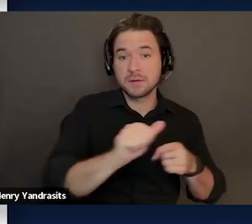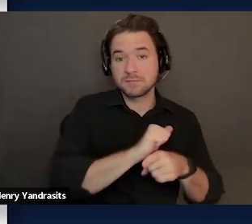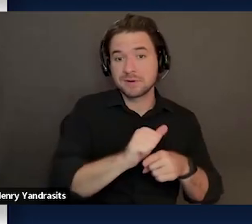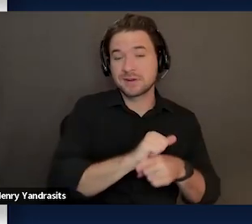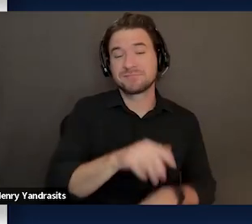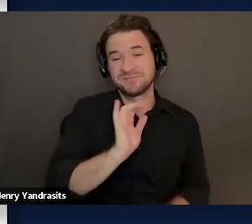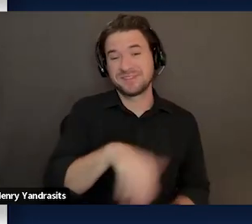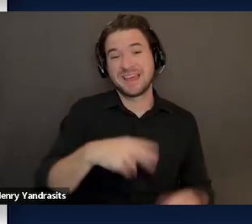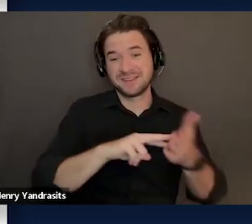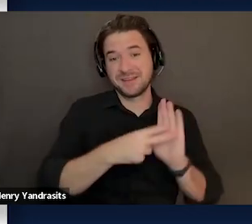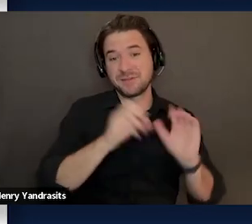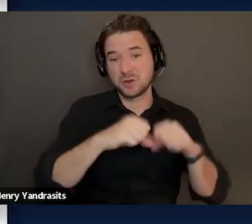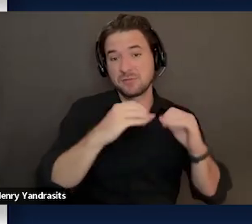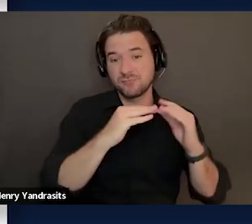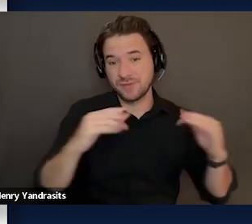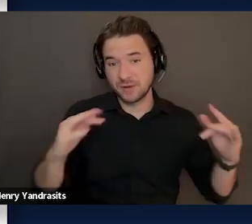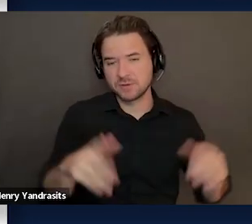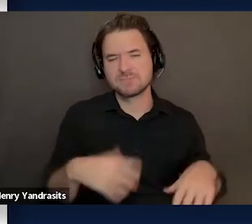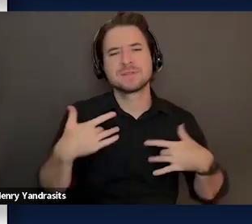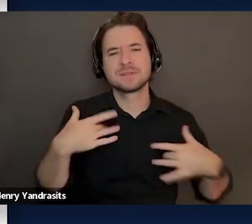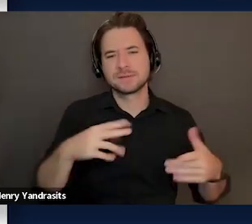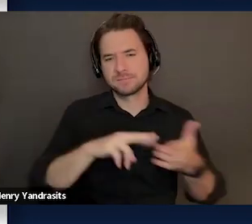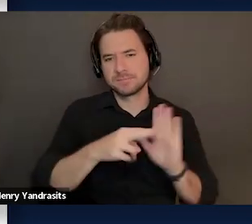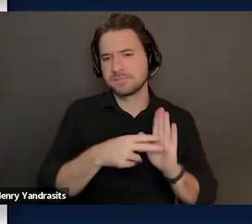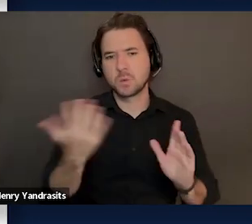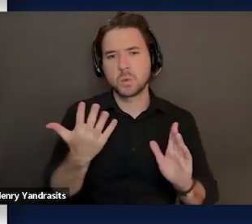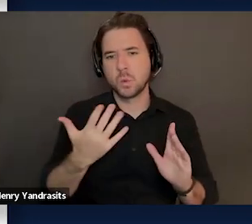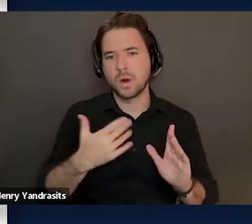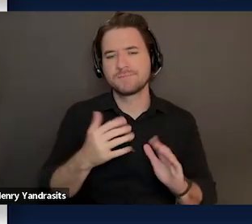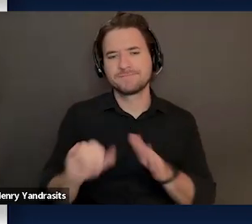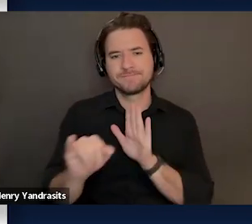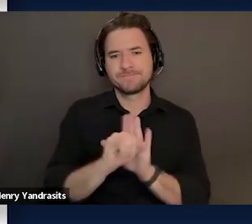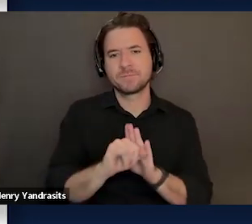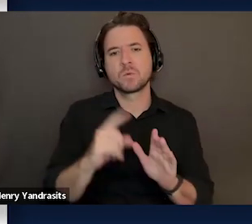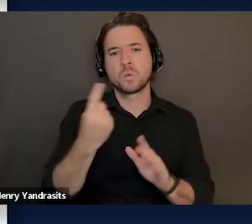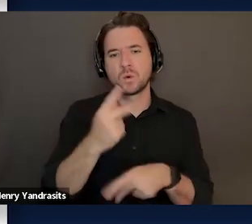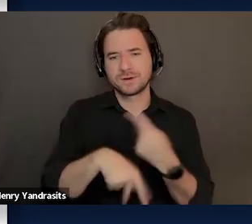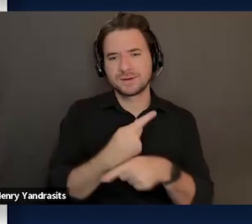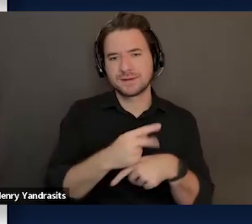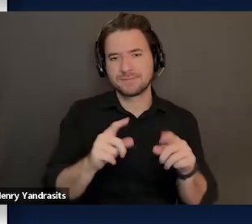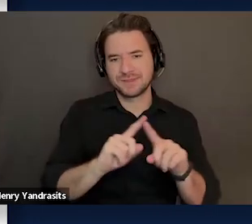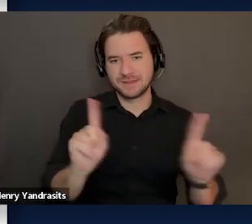Uh, can take on many definitions, but in general, it's used to signify a particular kind of differences.